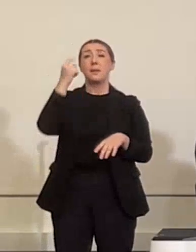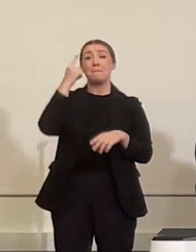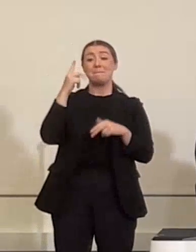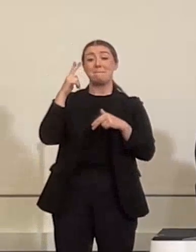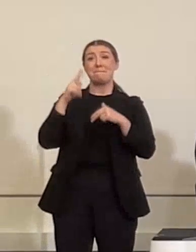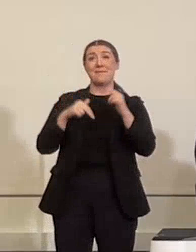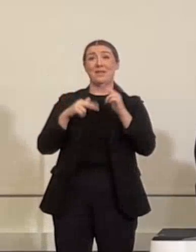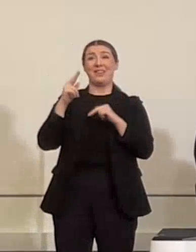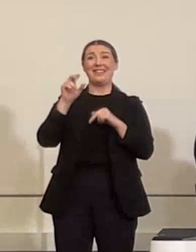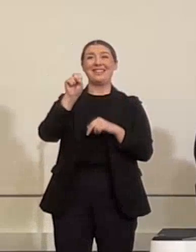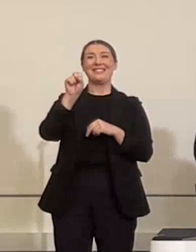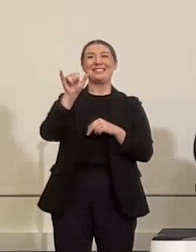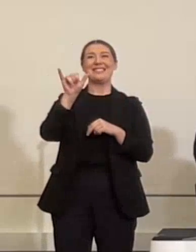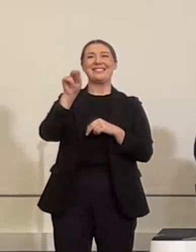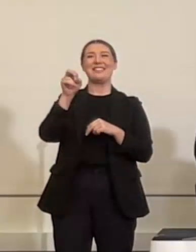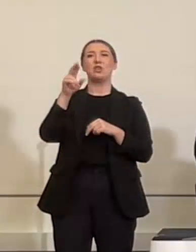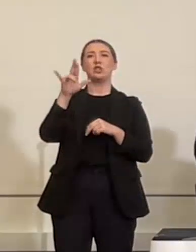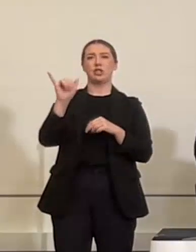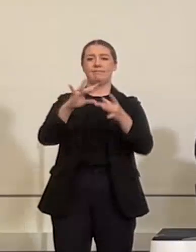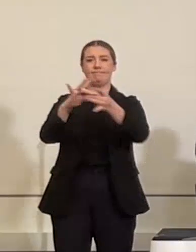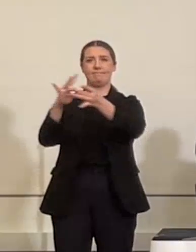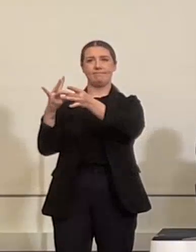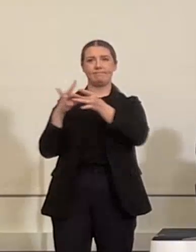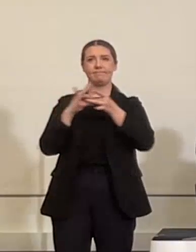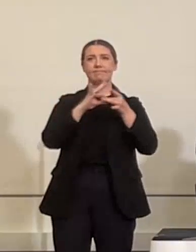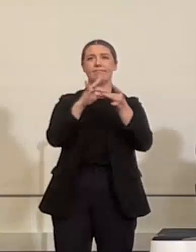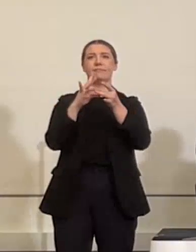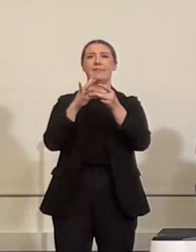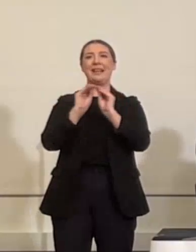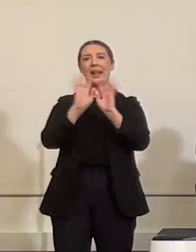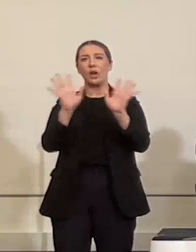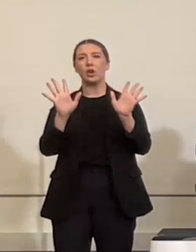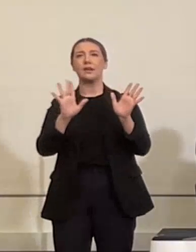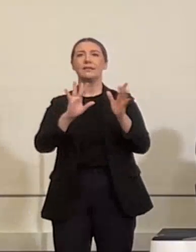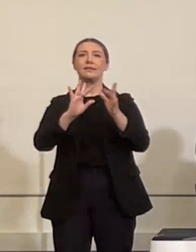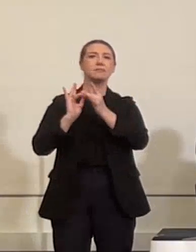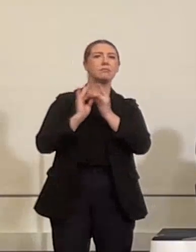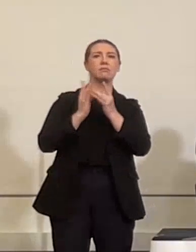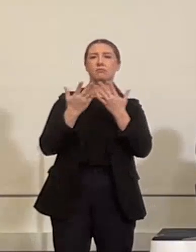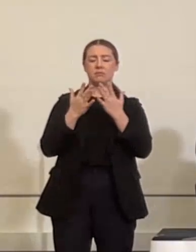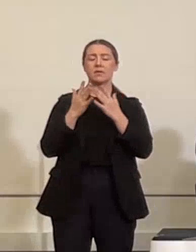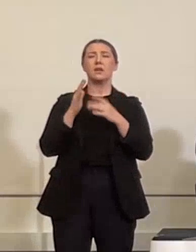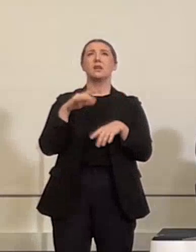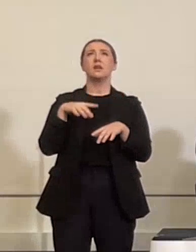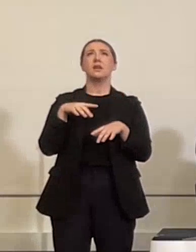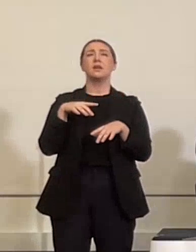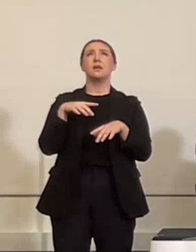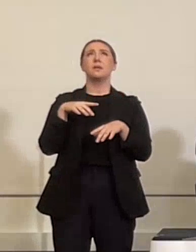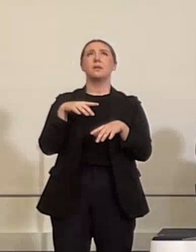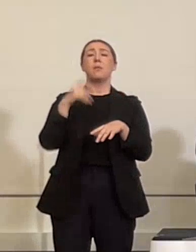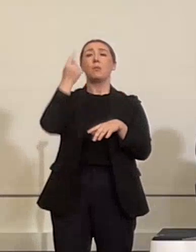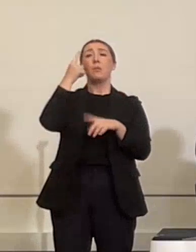the synergy aspect of the, you know, the clarity, synergy, urgency framework is this notion of building systems.